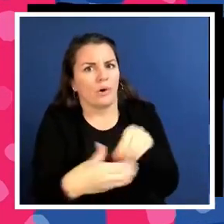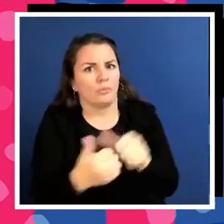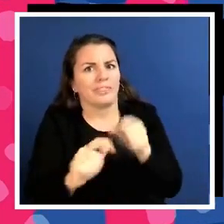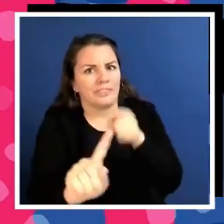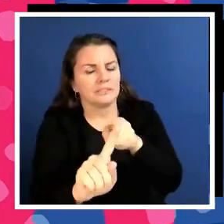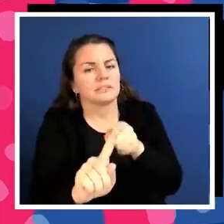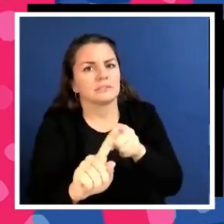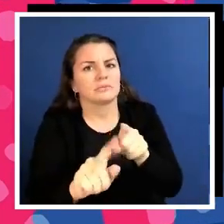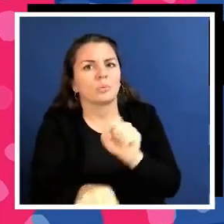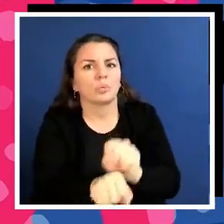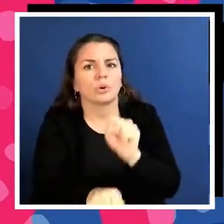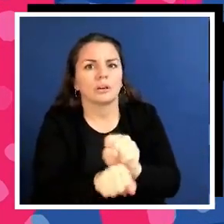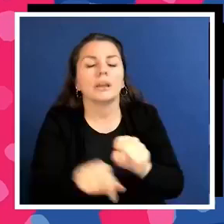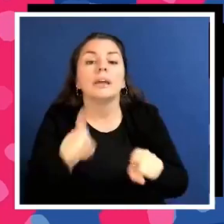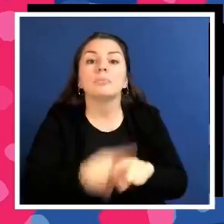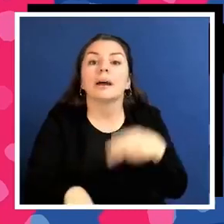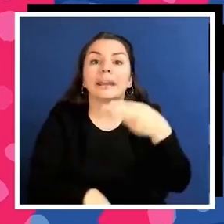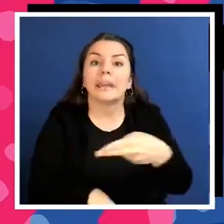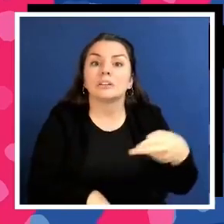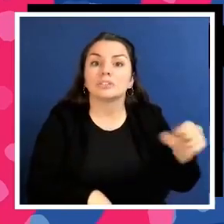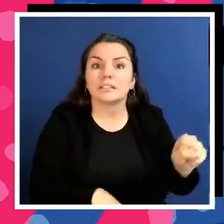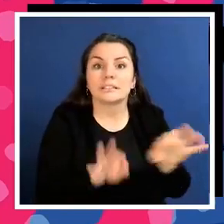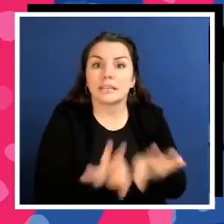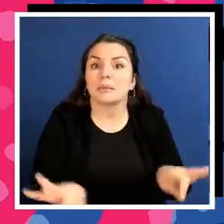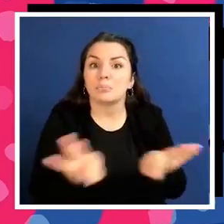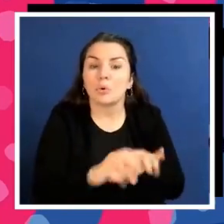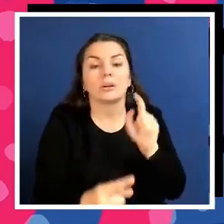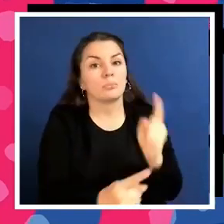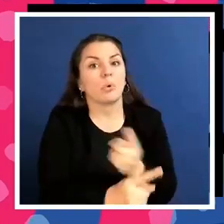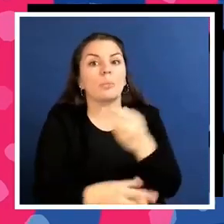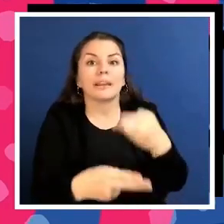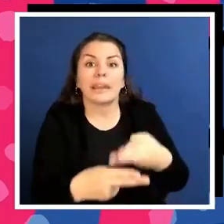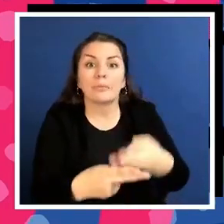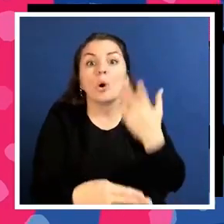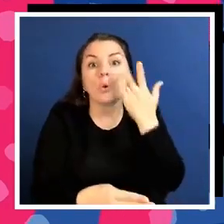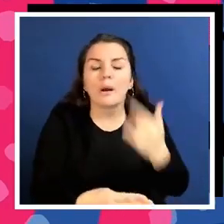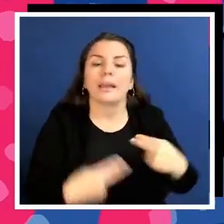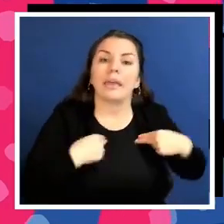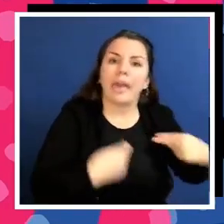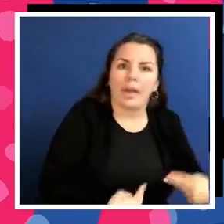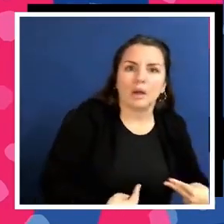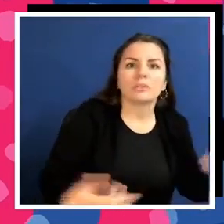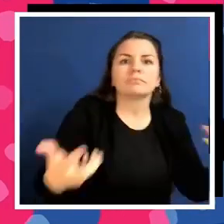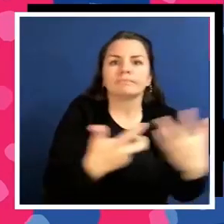HHS THE ECONOMIC SECURITY PROJECT BUILDING BACK TOGETHER